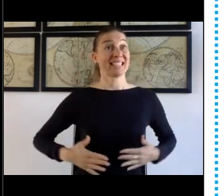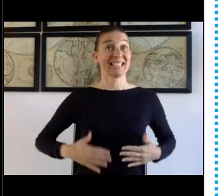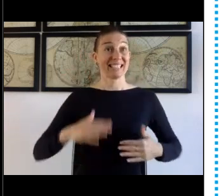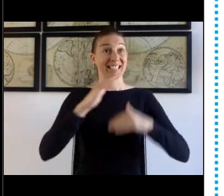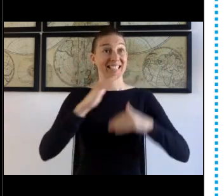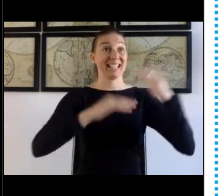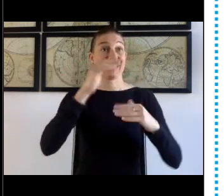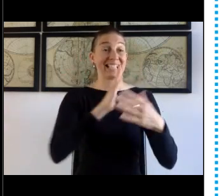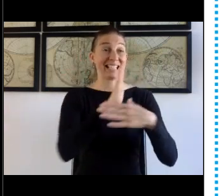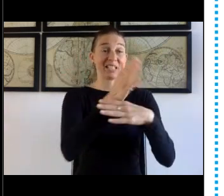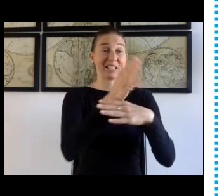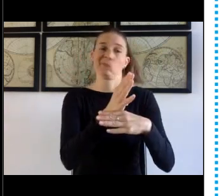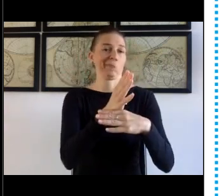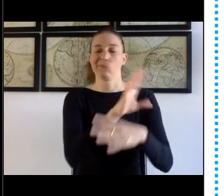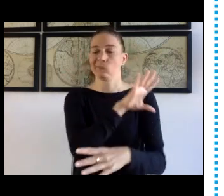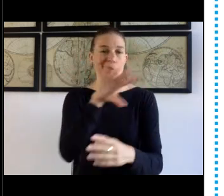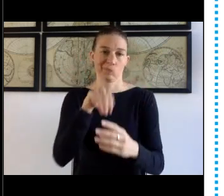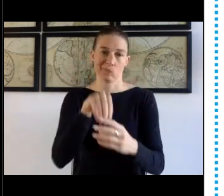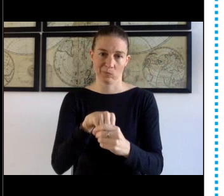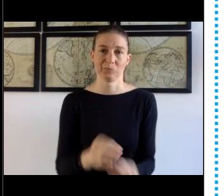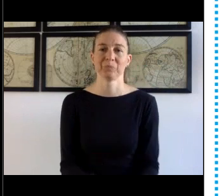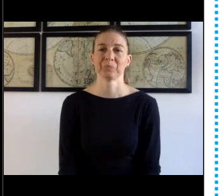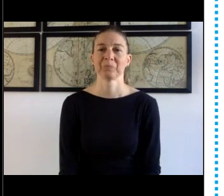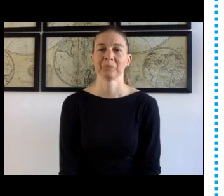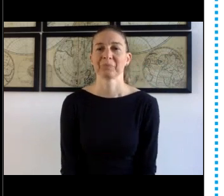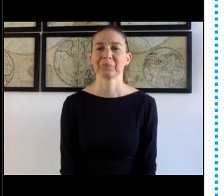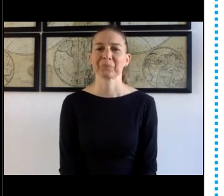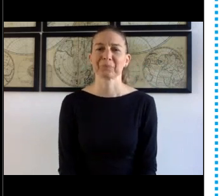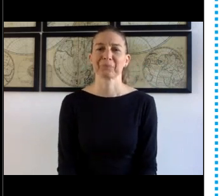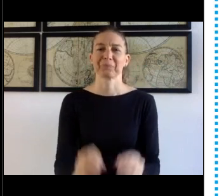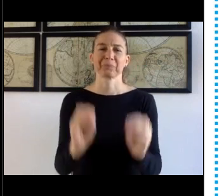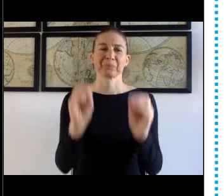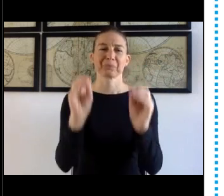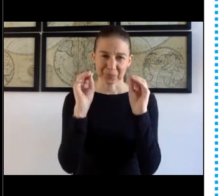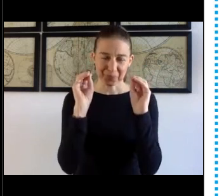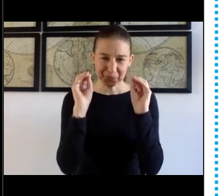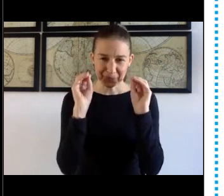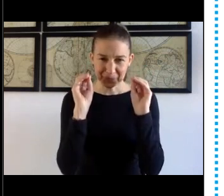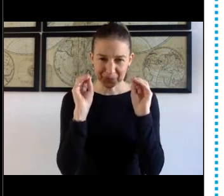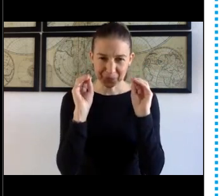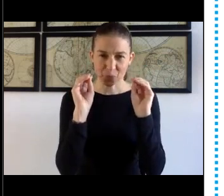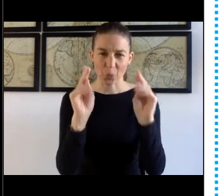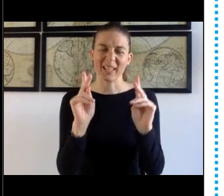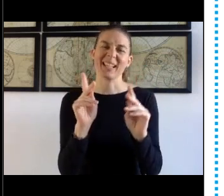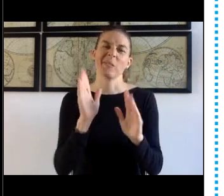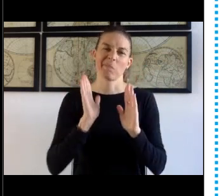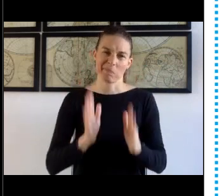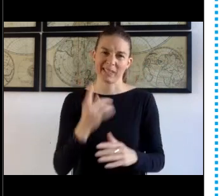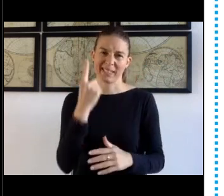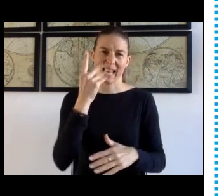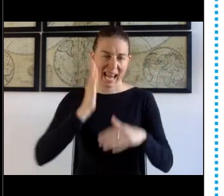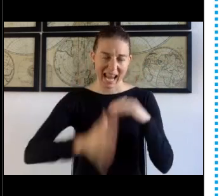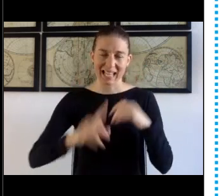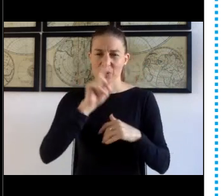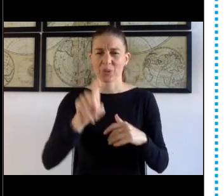This will be last question as we need to finish in two minutes I'm sorry that I won't be able to answer the other questions.